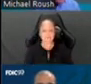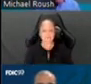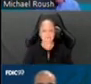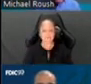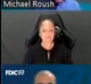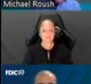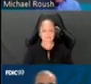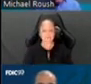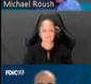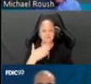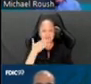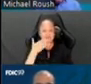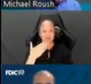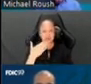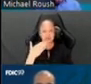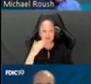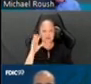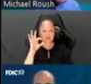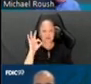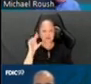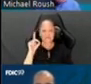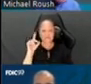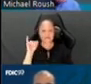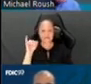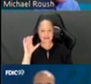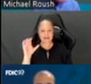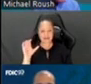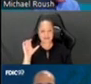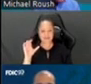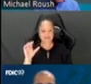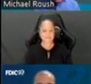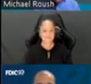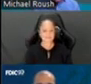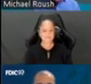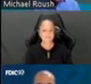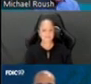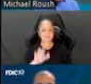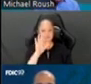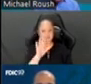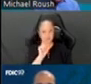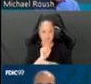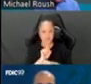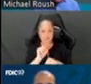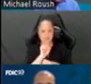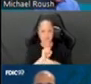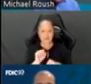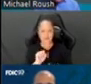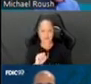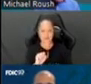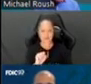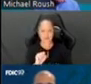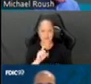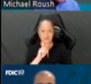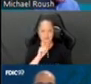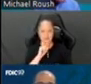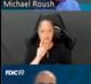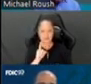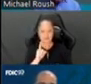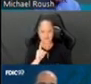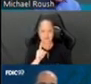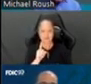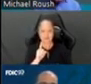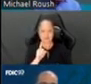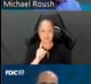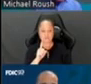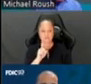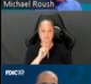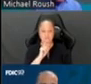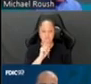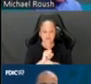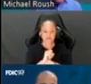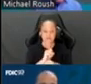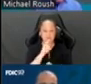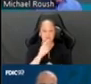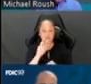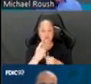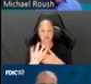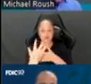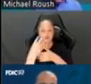And thank you to FDIC for your work to really assure that there's inclusion for all when